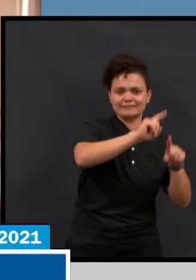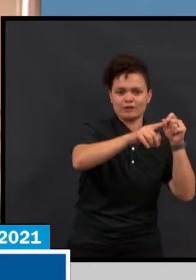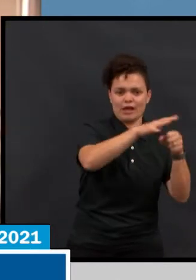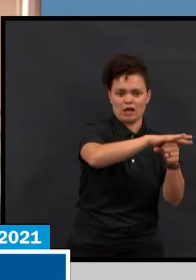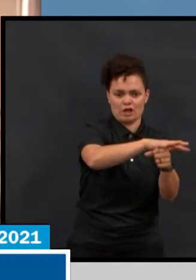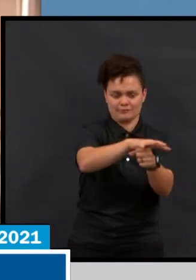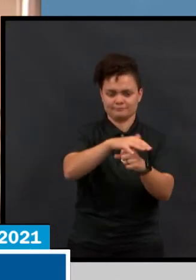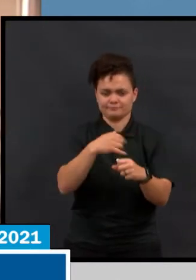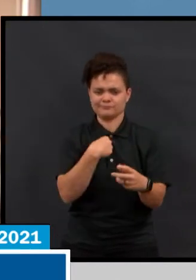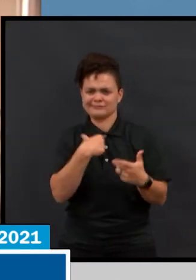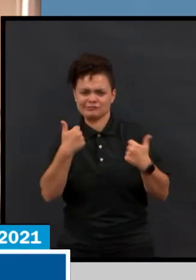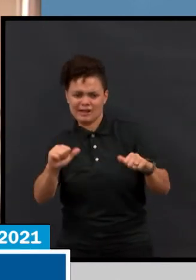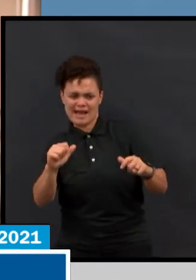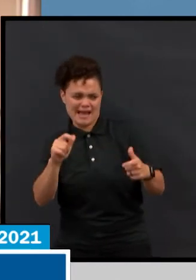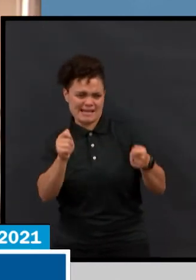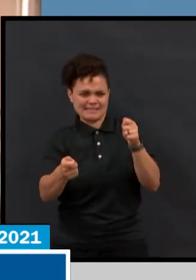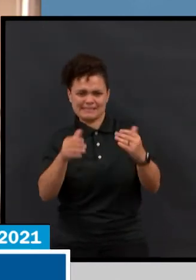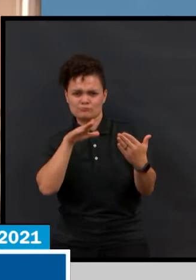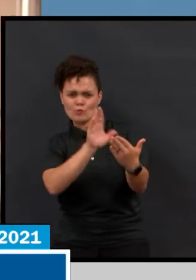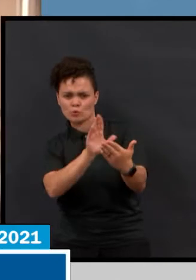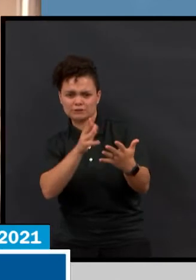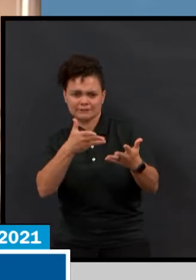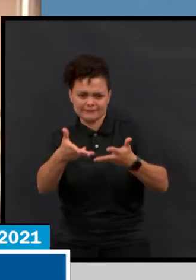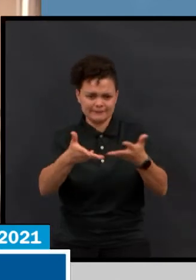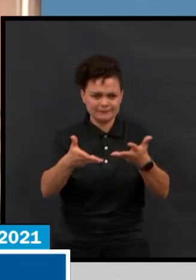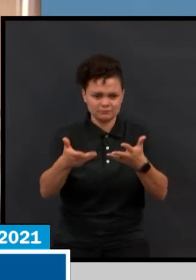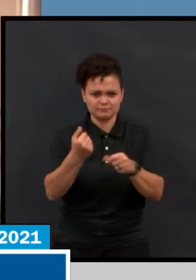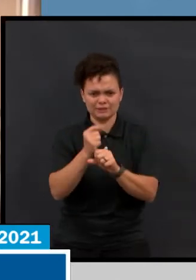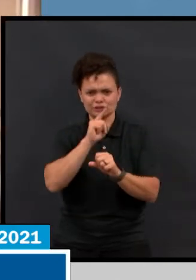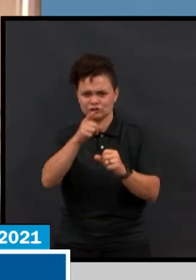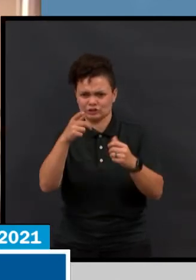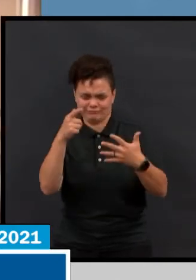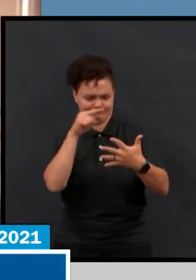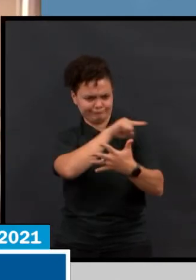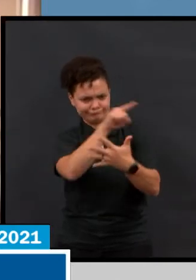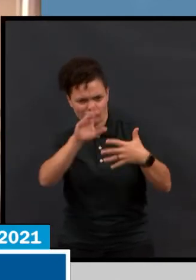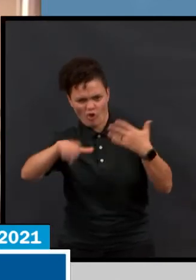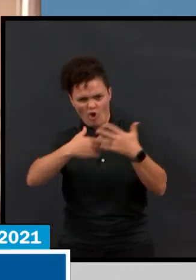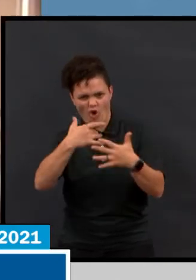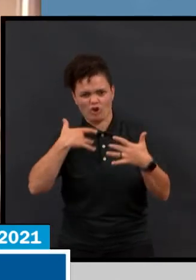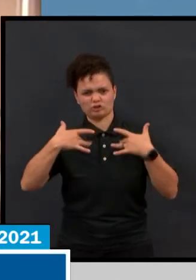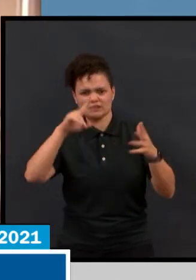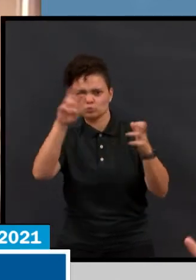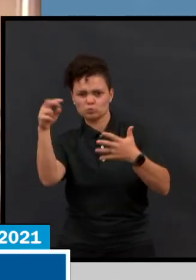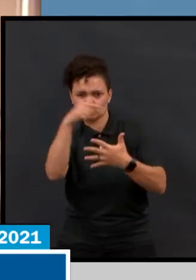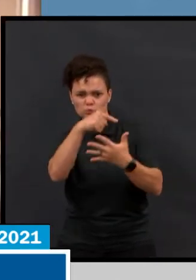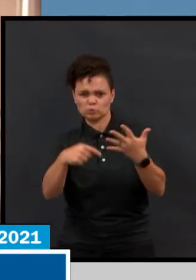we're addressing all of the issues in an effort to reduce the violence that we're seeing in